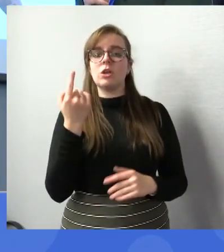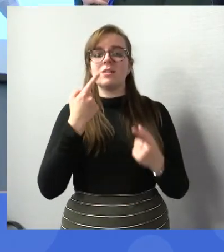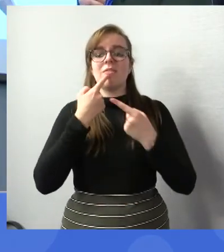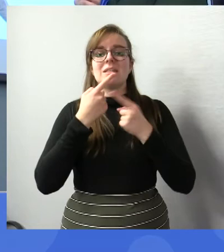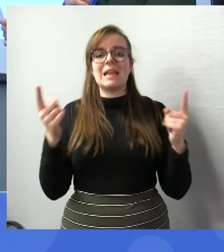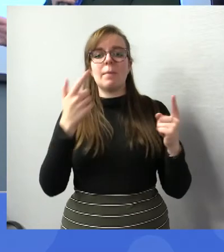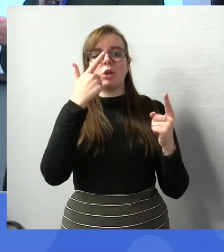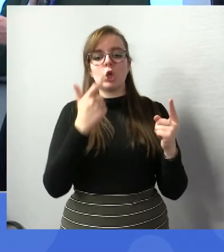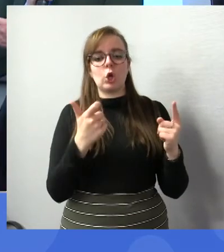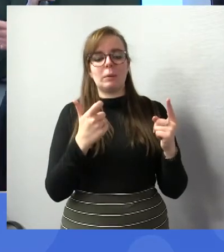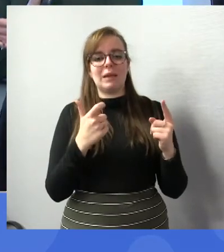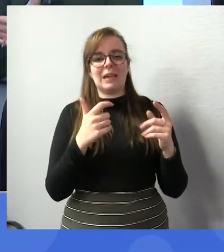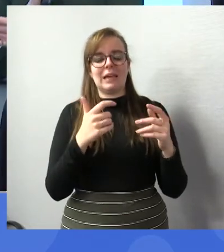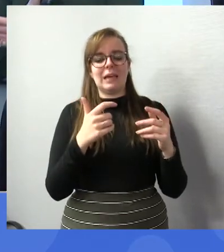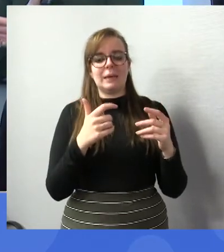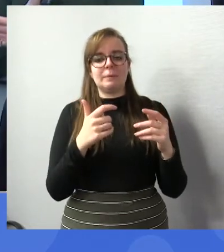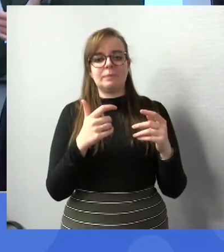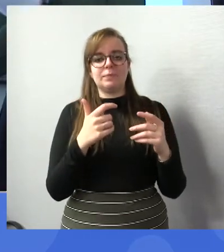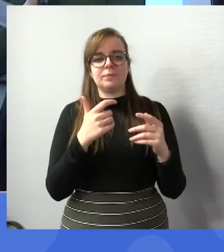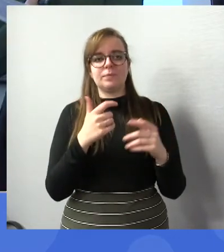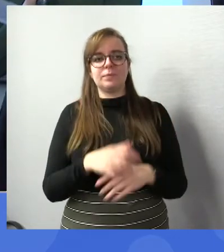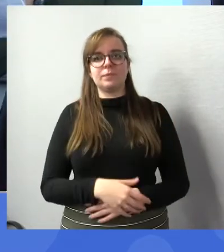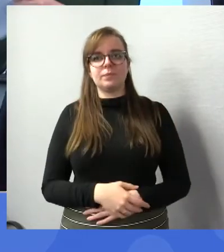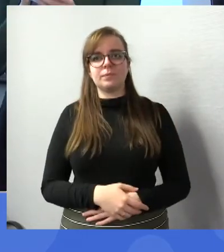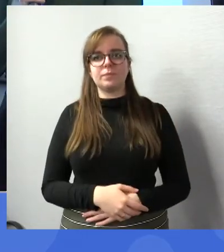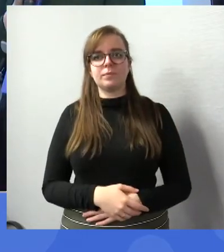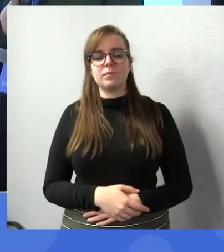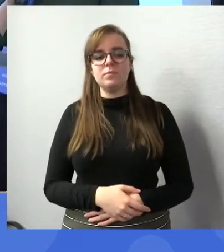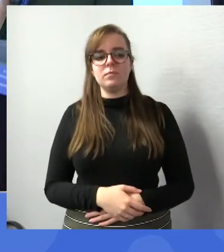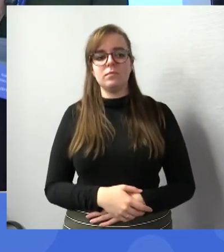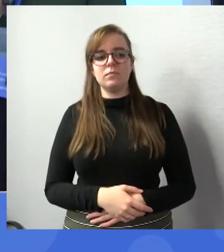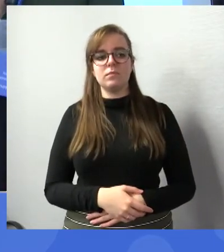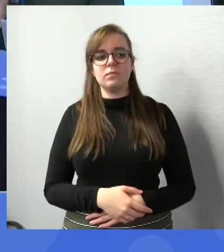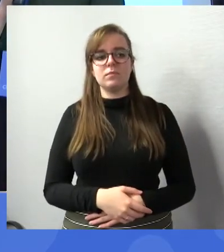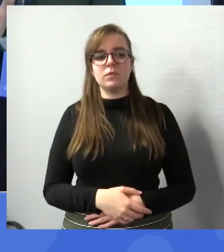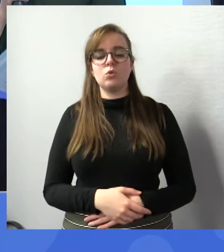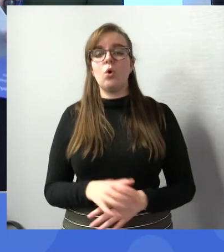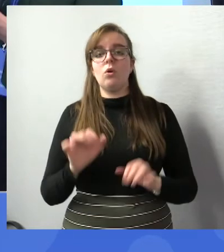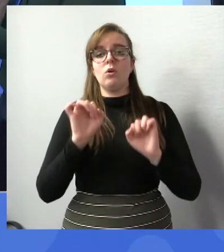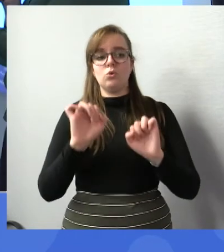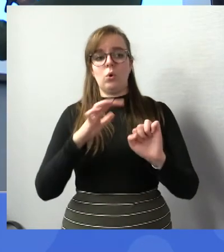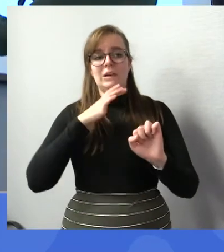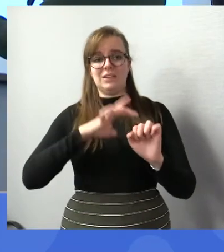context and and so you've got decide as an assembly could that first statement